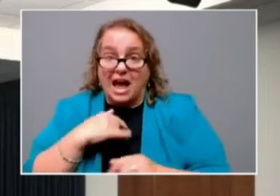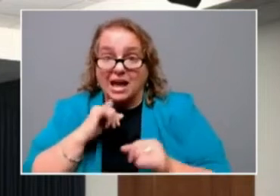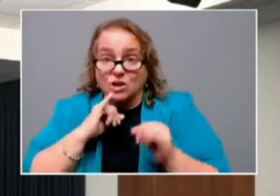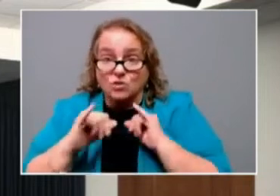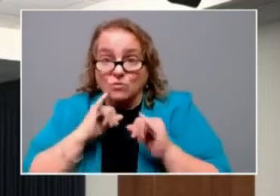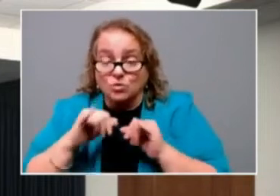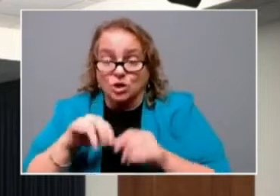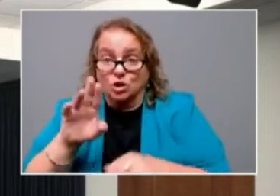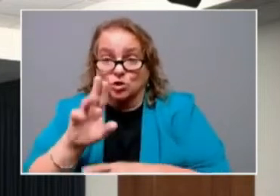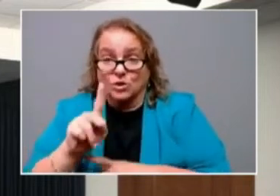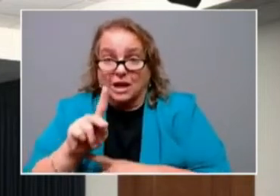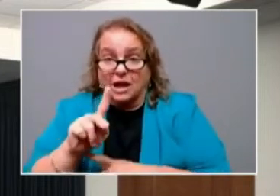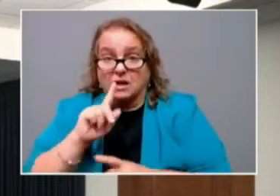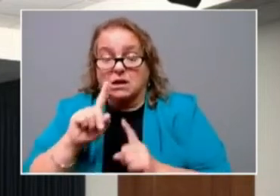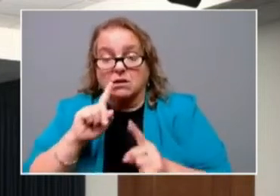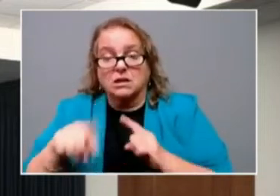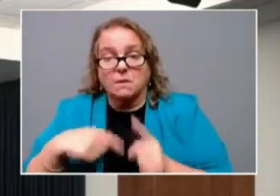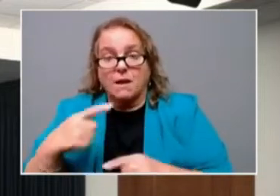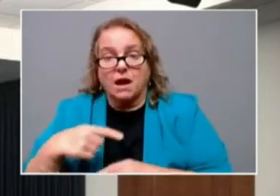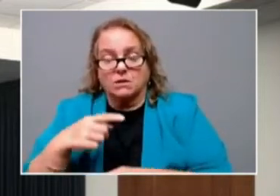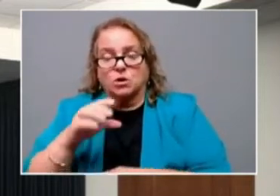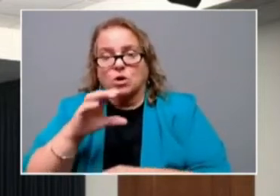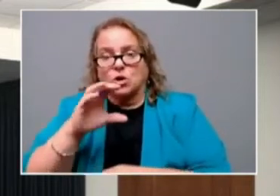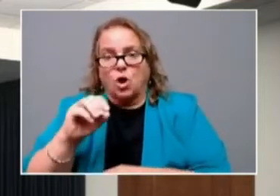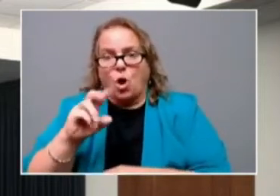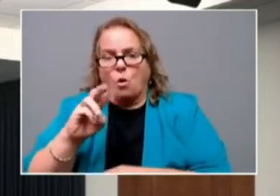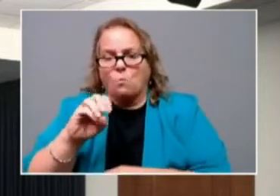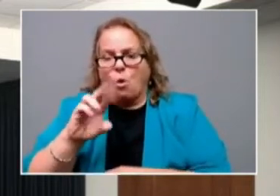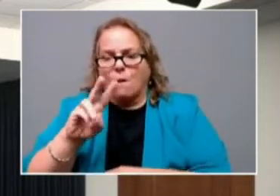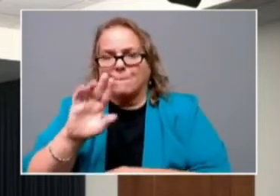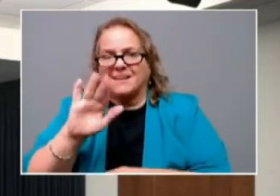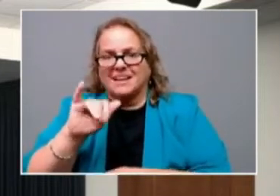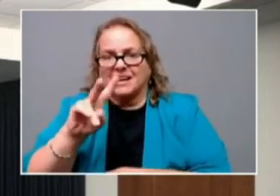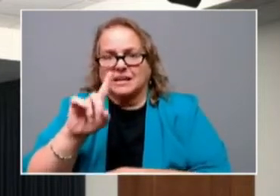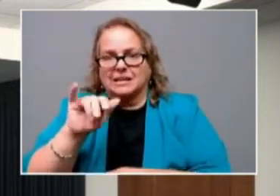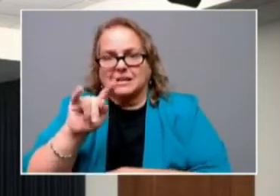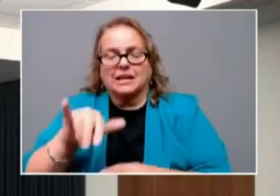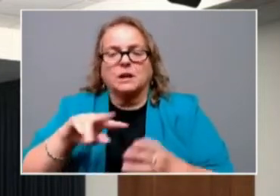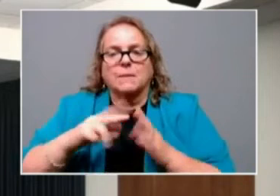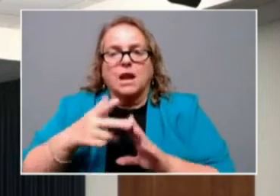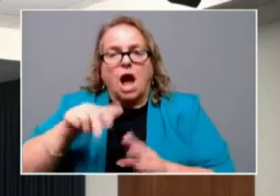comorbidities and said while there is still an issue, not necessarily as much